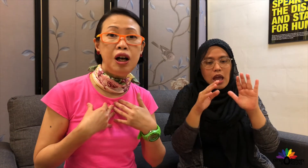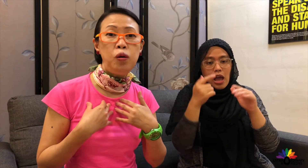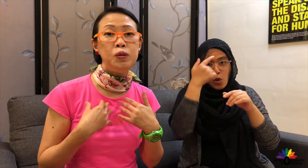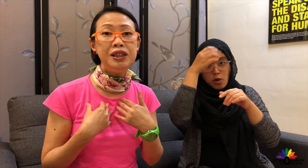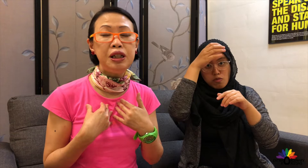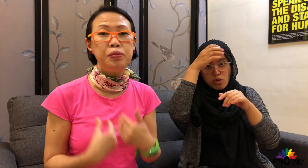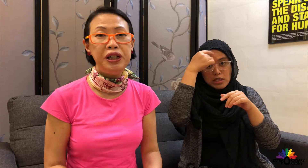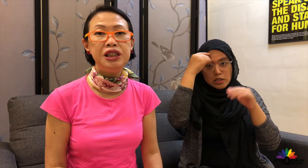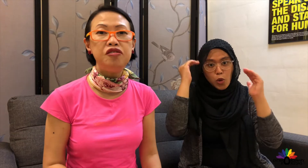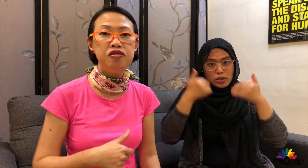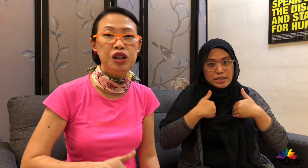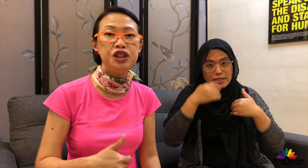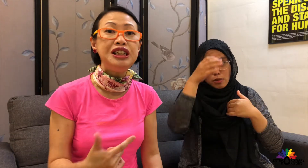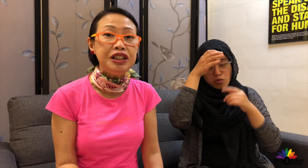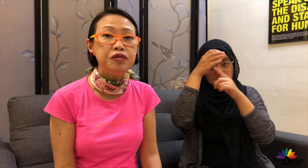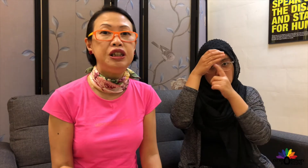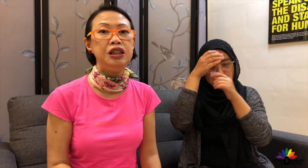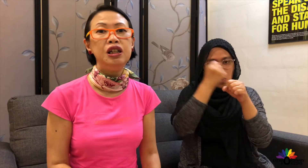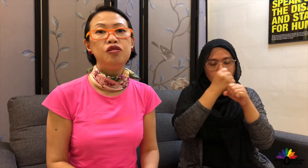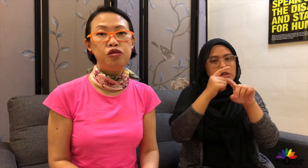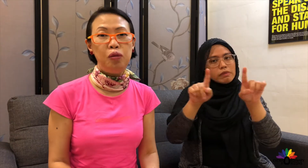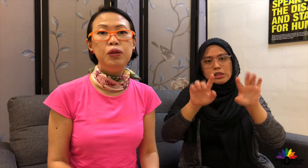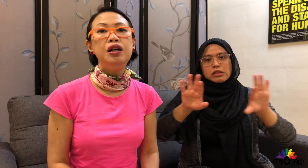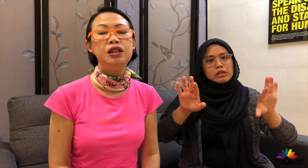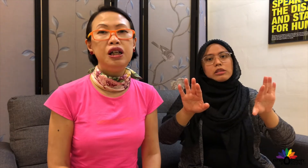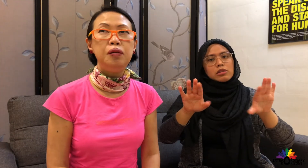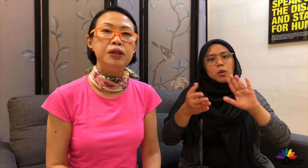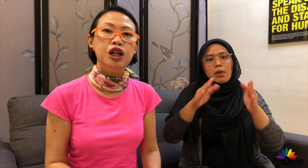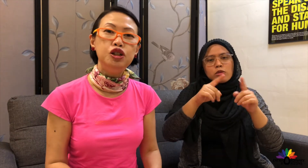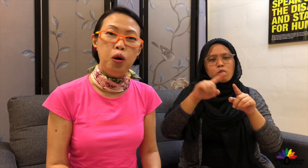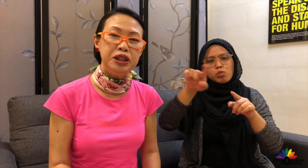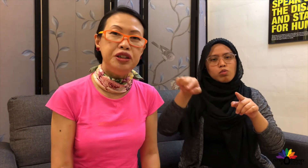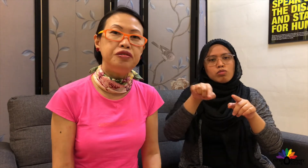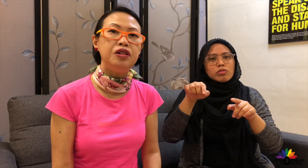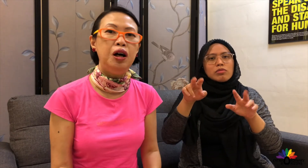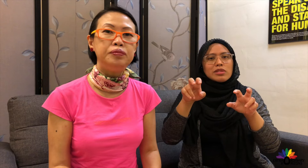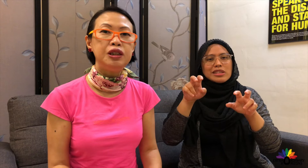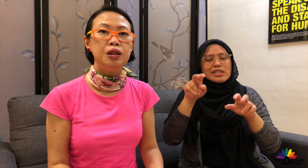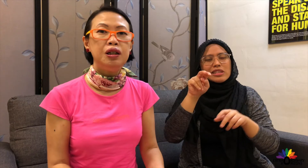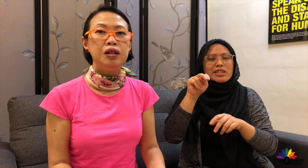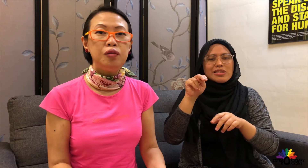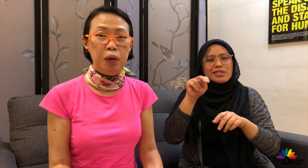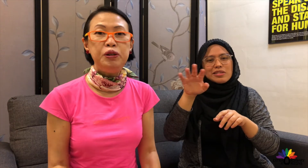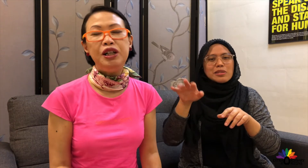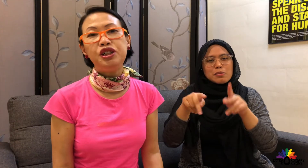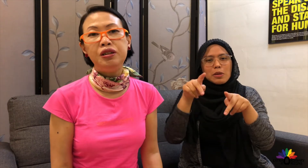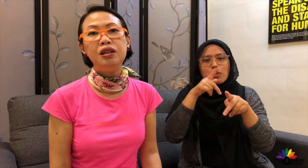our autistic brains function differently from the normative population,